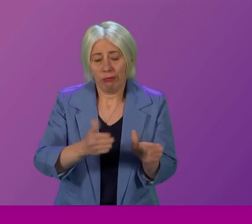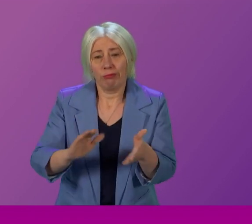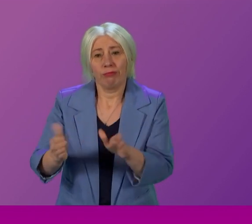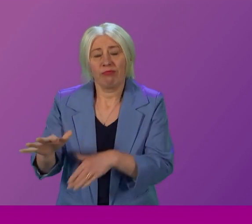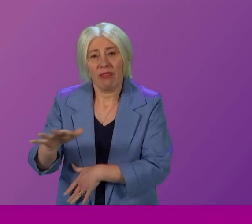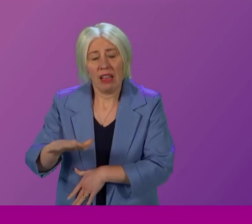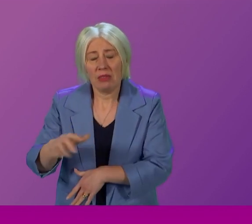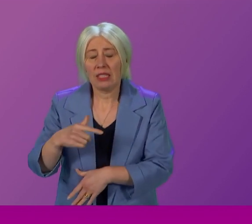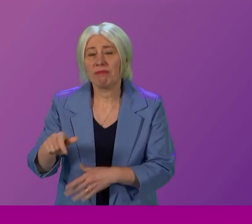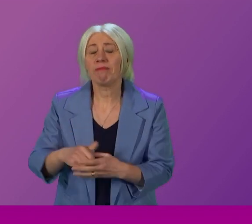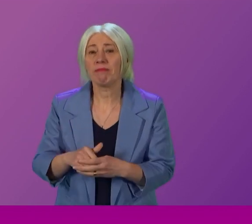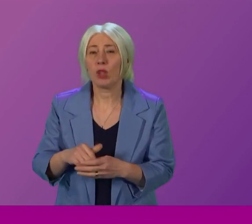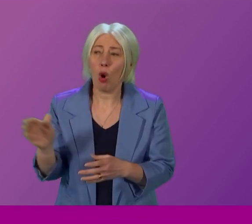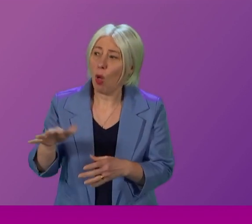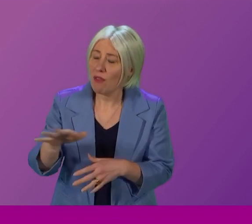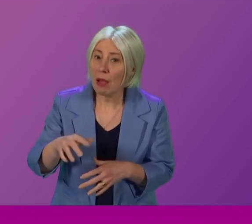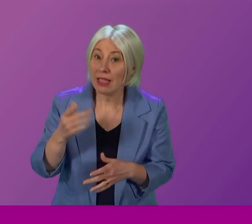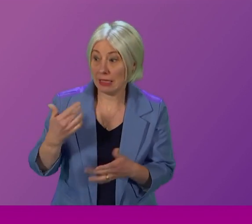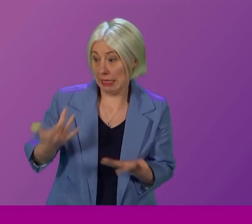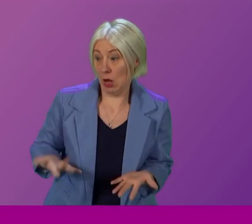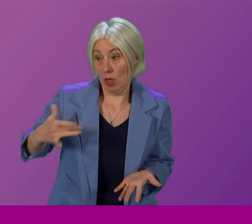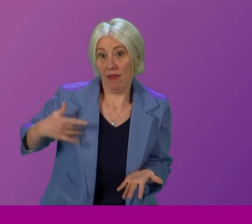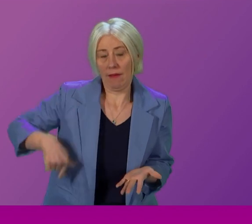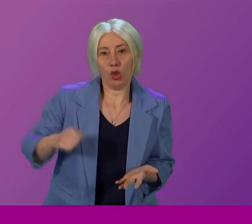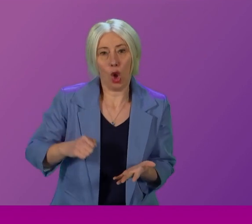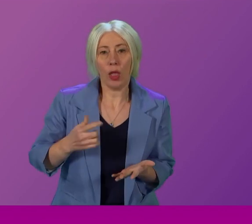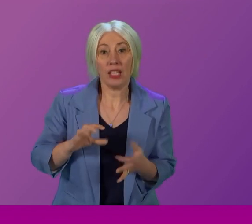and Syria. I think of all those families who live in Scotland and have a connection with Turkey and